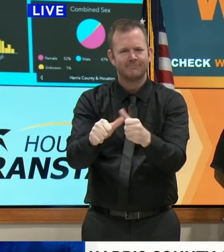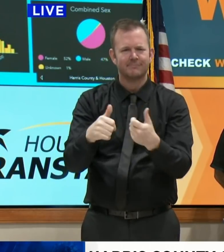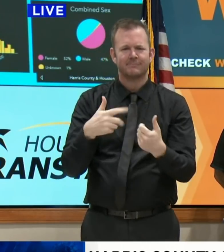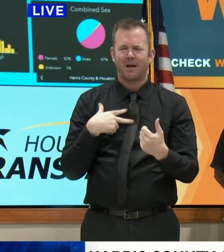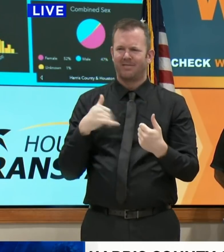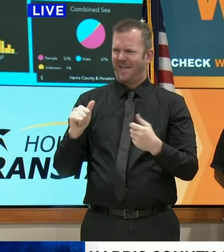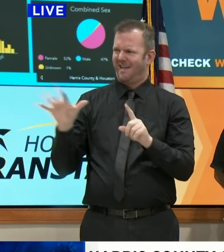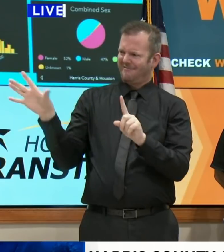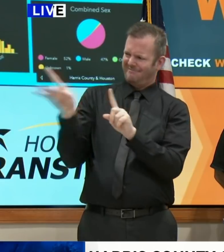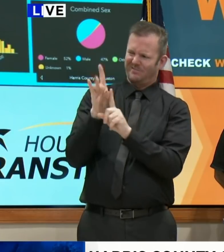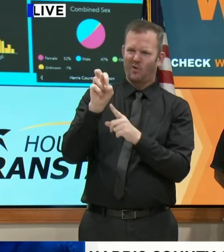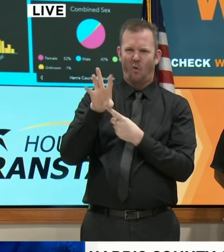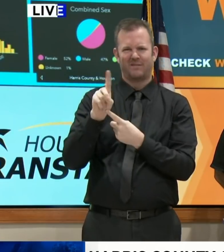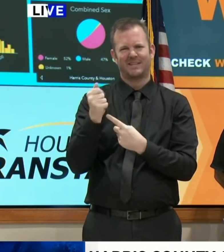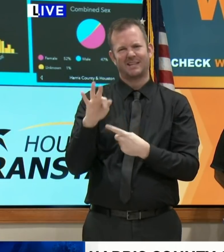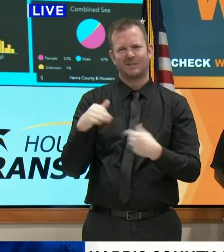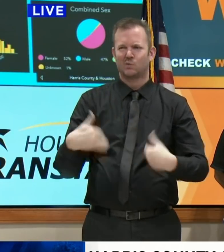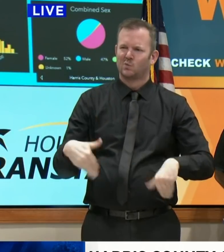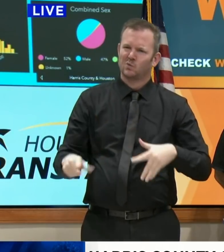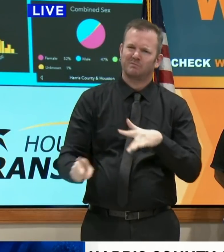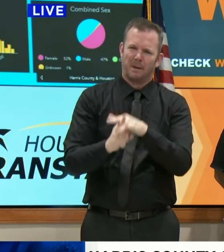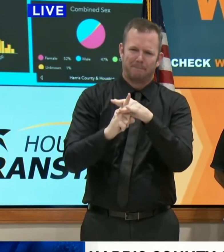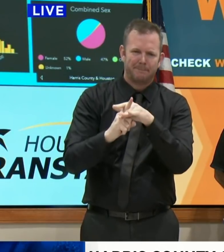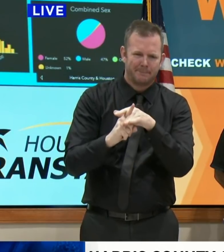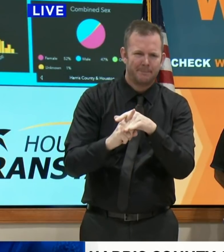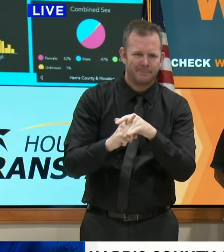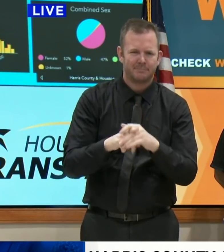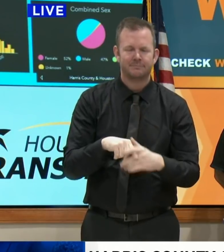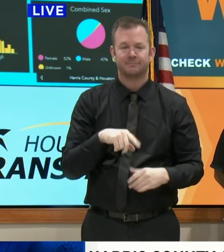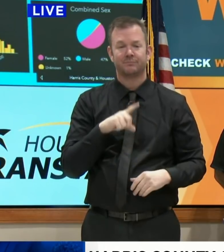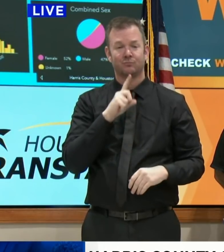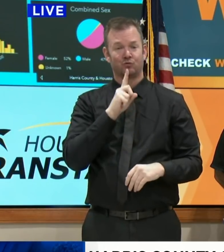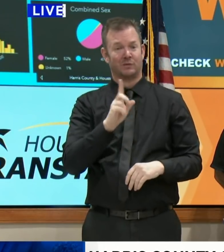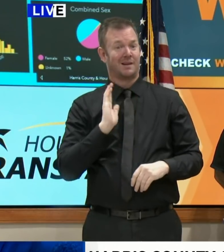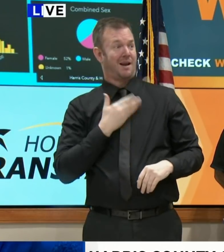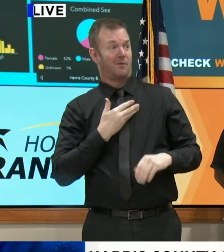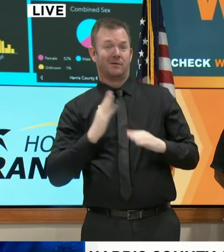were before this crisis in terms of all of this crisis in terms of all of these different issue areas and these different issue areas and obstacles that stand in the way